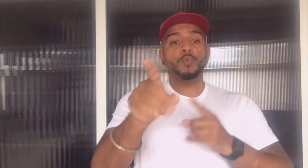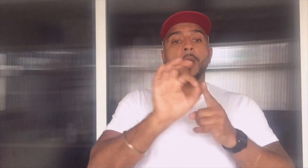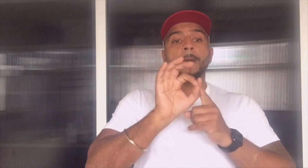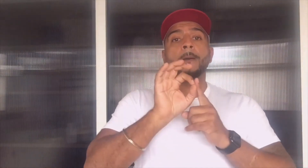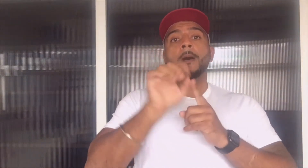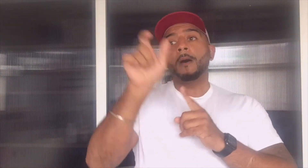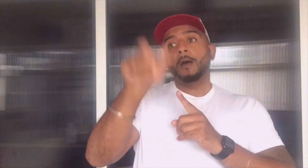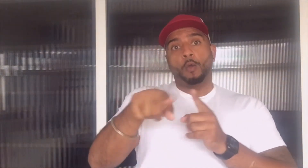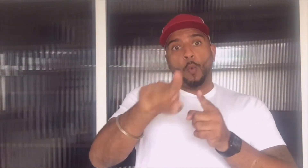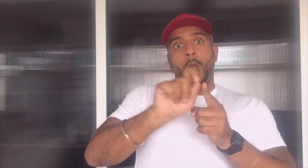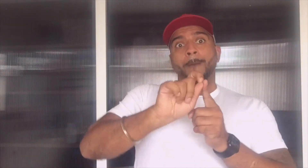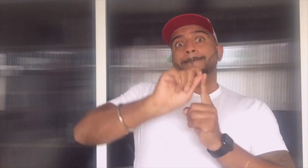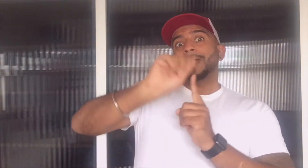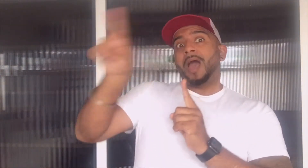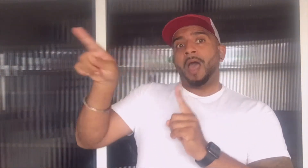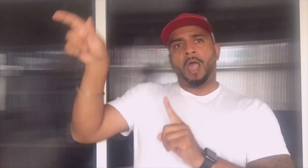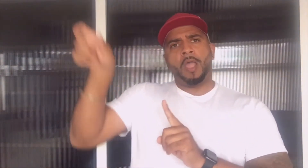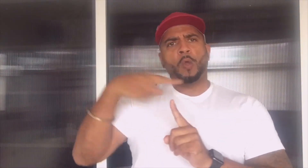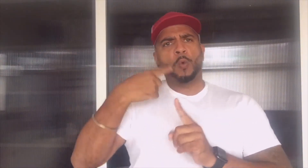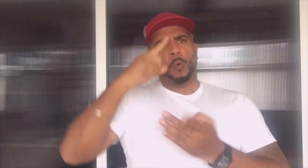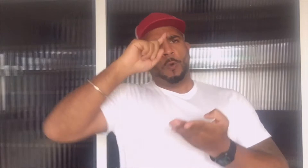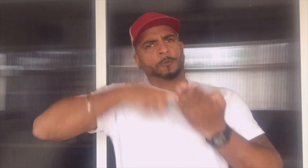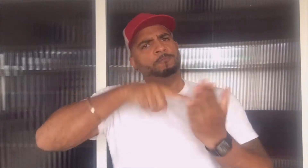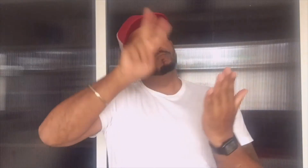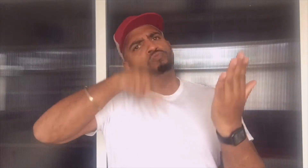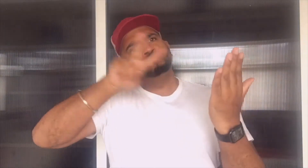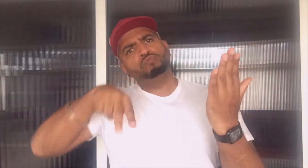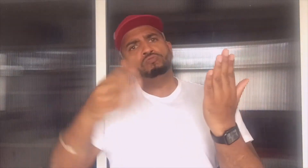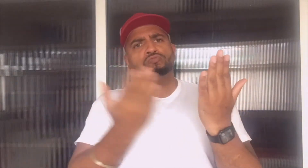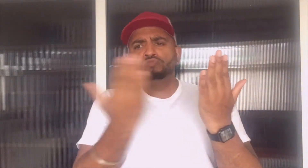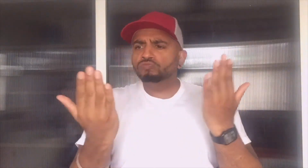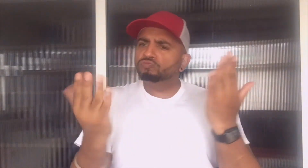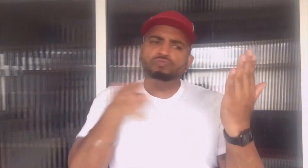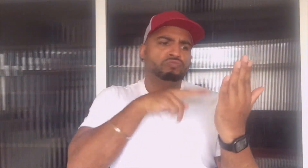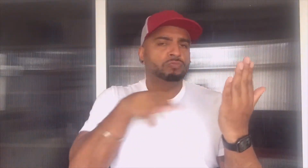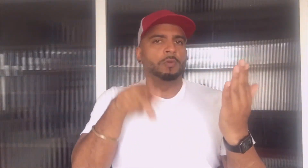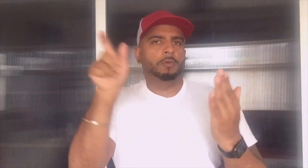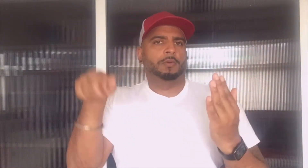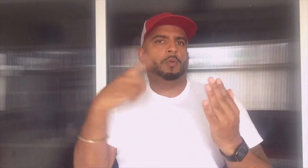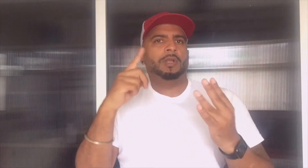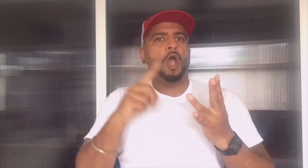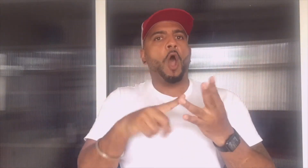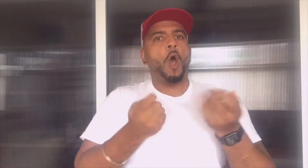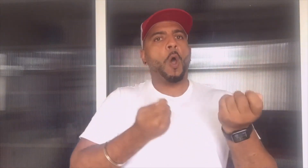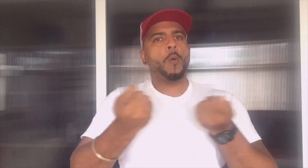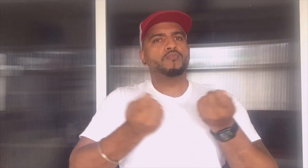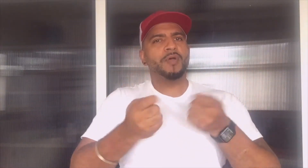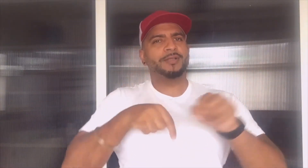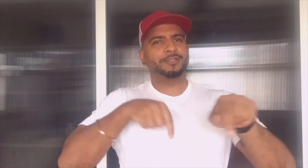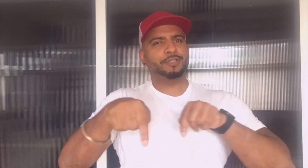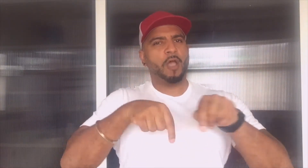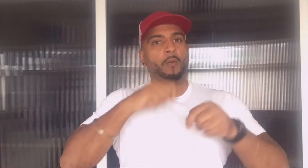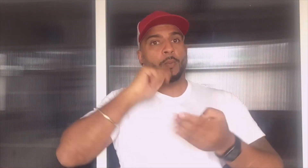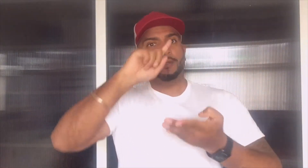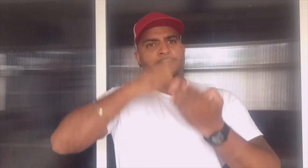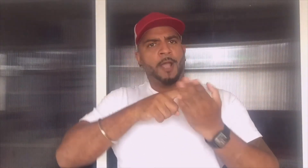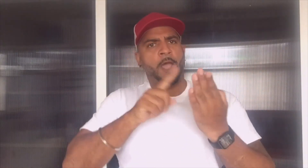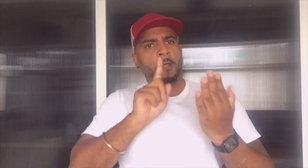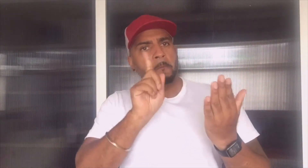The post holder will be supervised by the Operations Director.